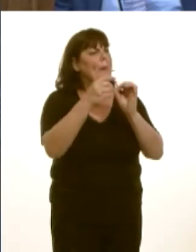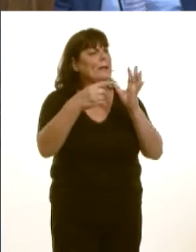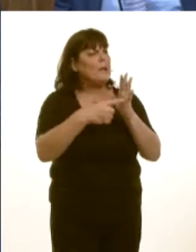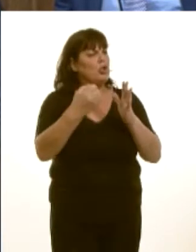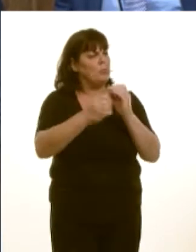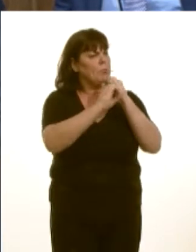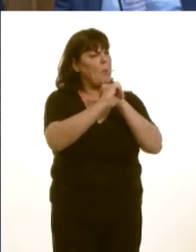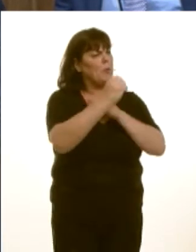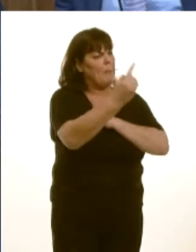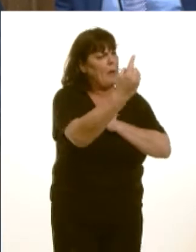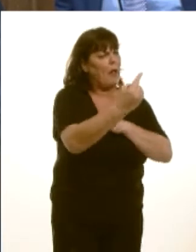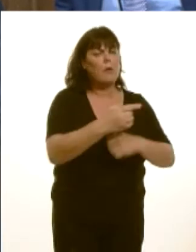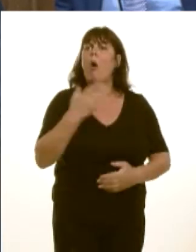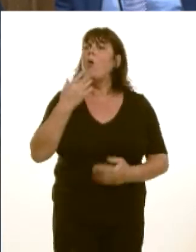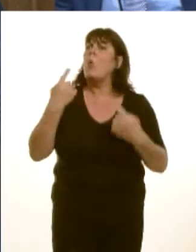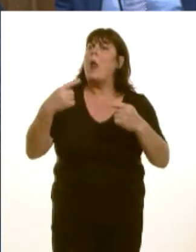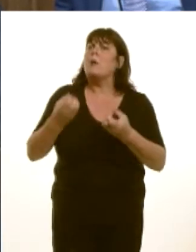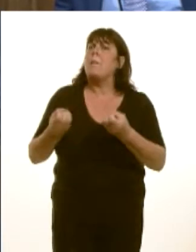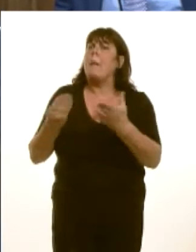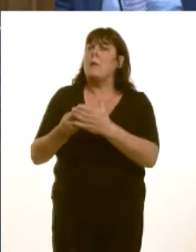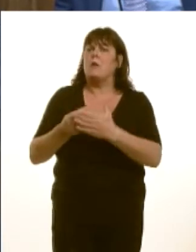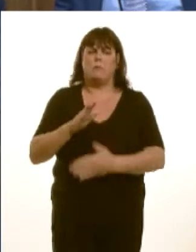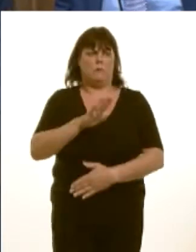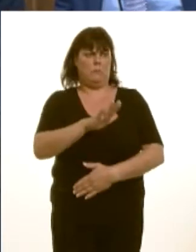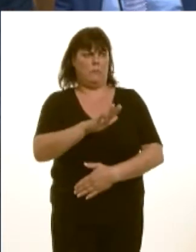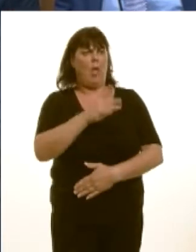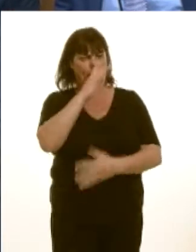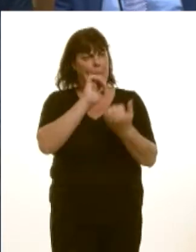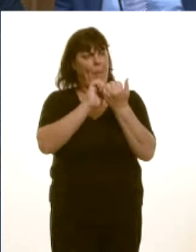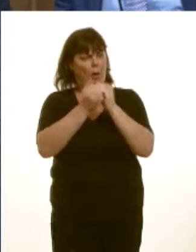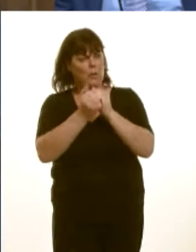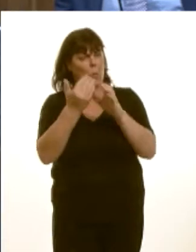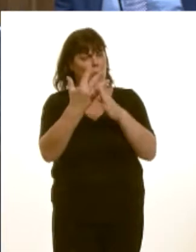It is a partner in terms of the roll-out.